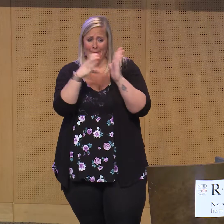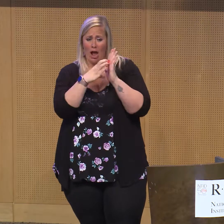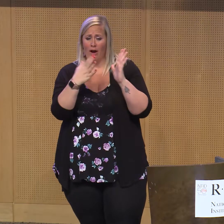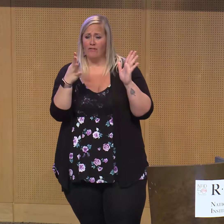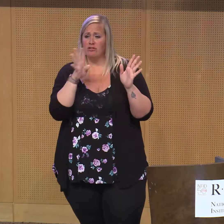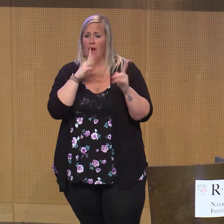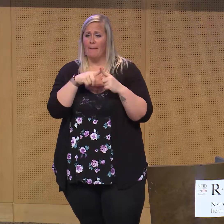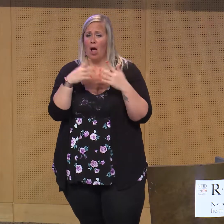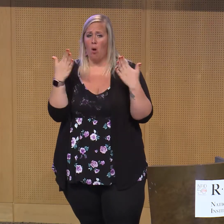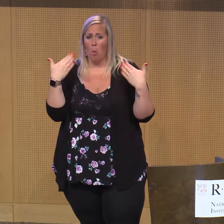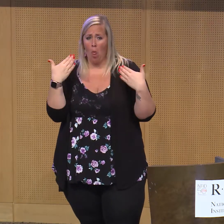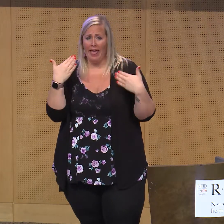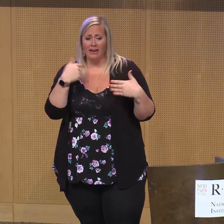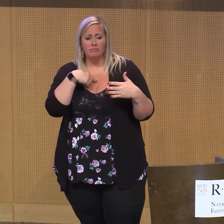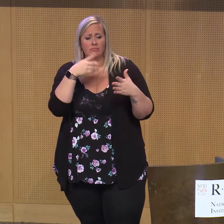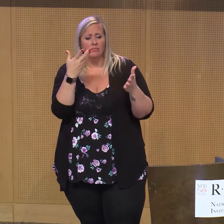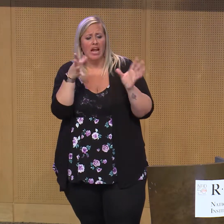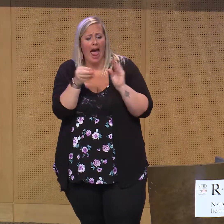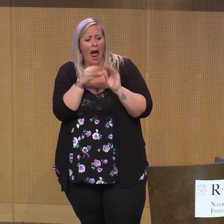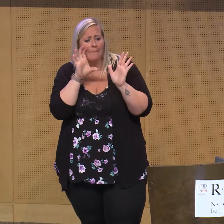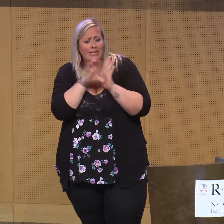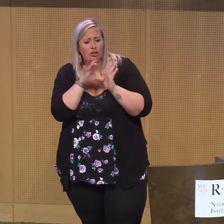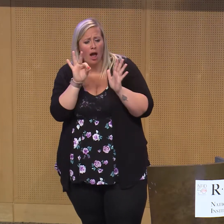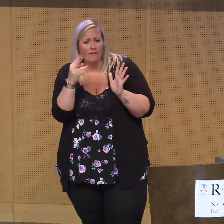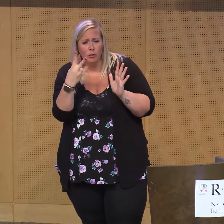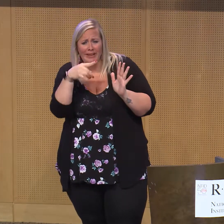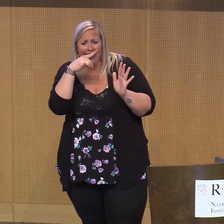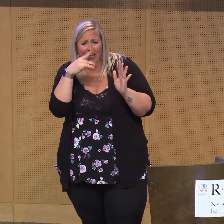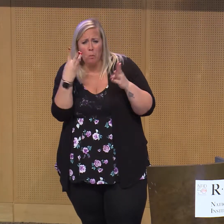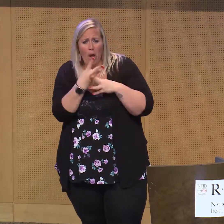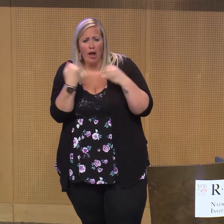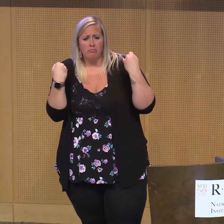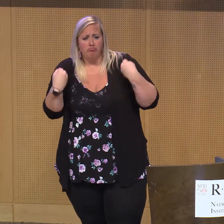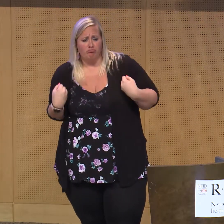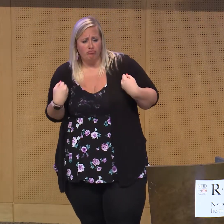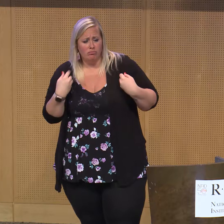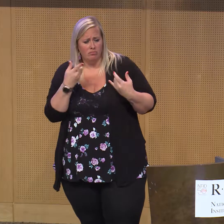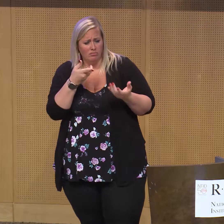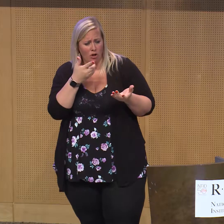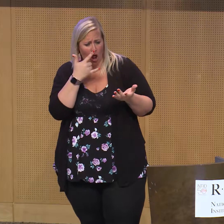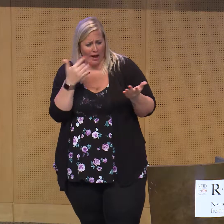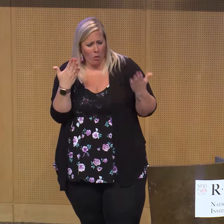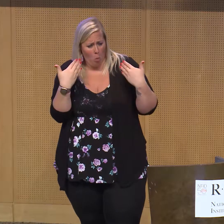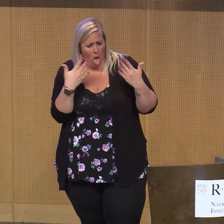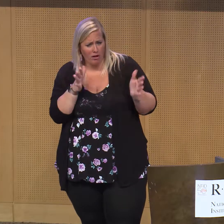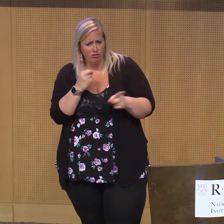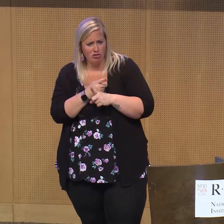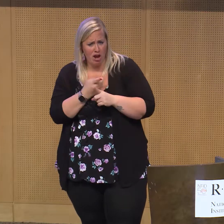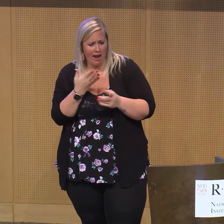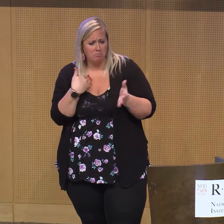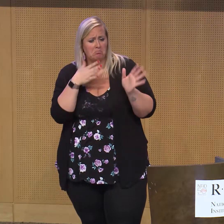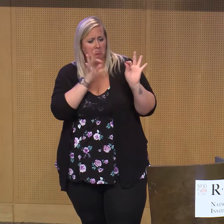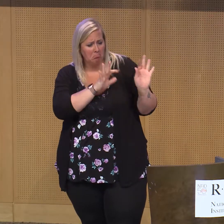So the picture at the top, below it, it talks about their cooling services. So I want the two children in the picture to look like